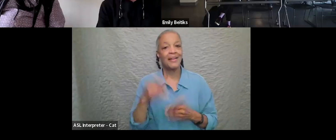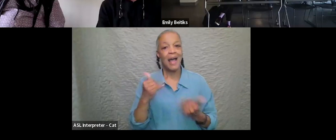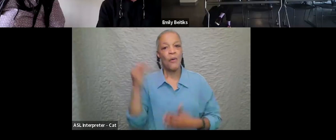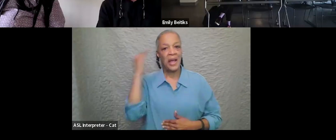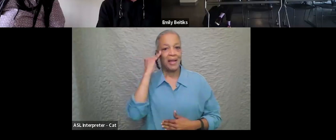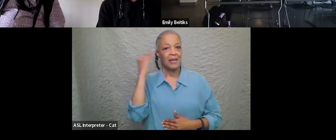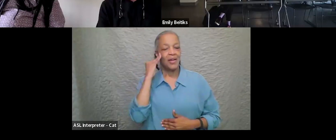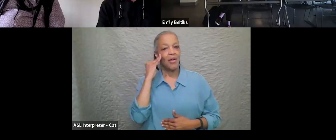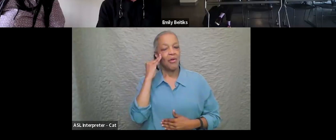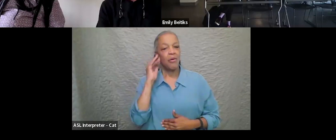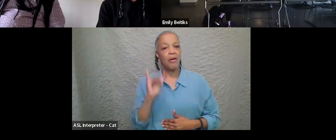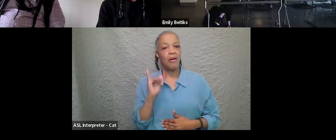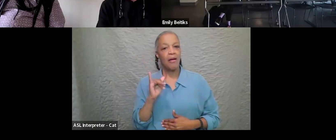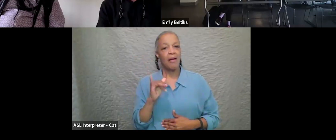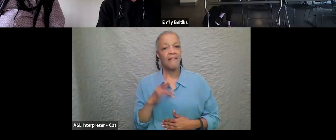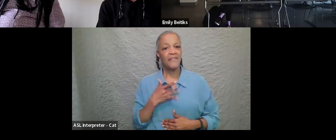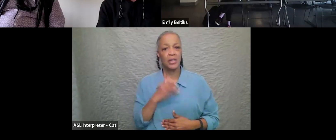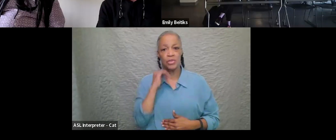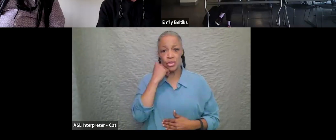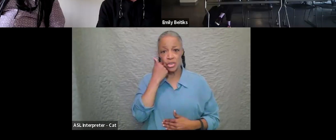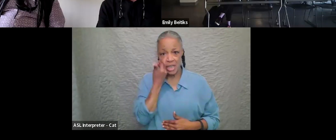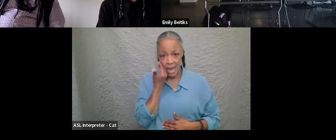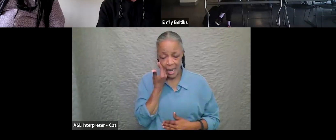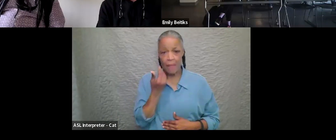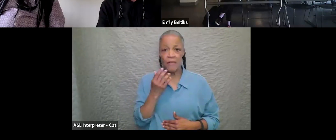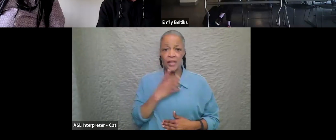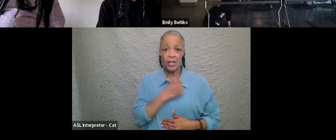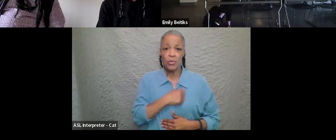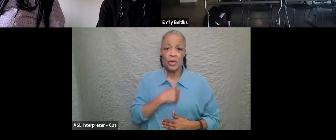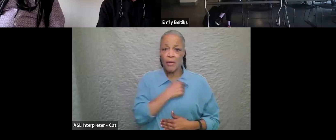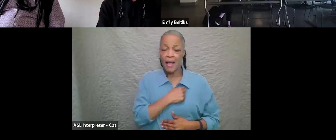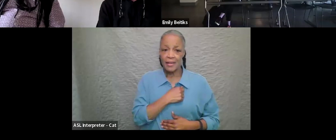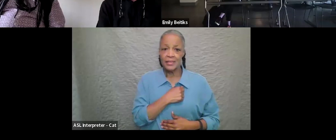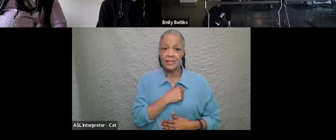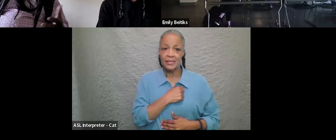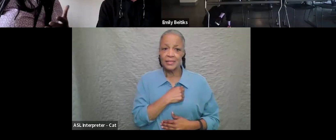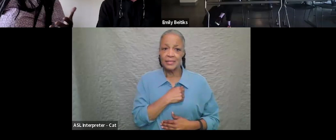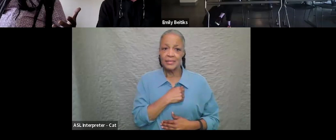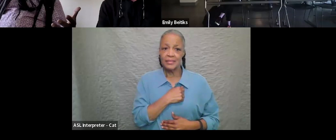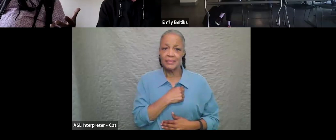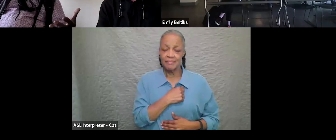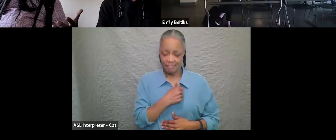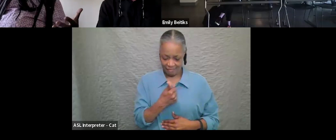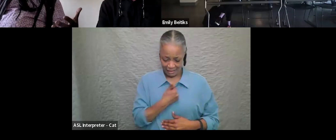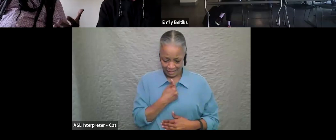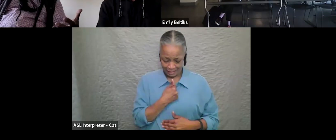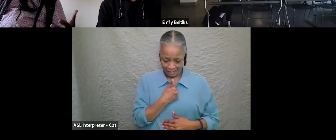And having maybe a sense of shame or regret or somehow self-flagellation for not knowing,